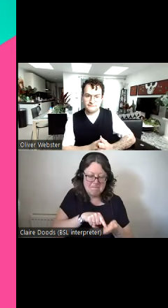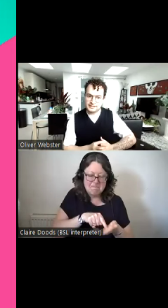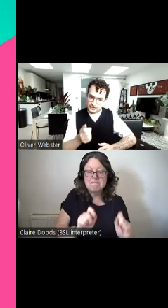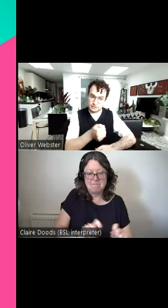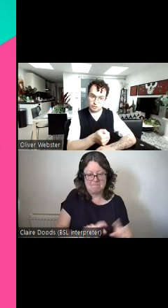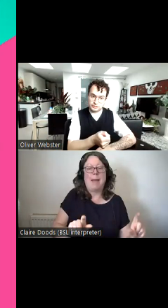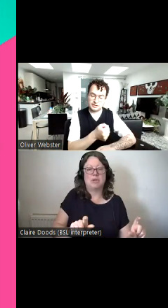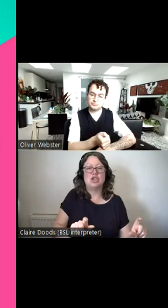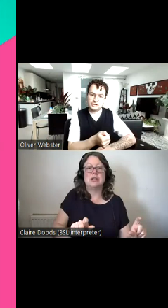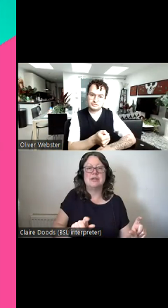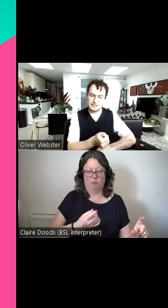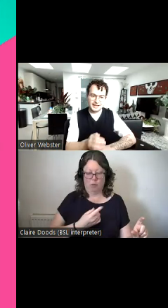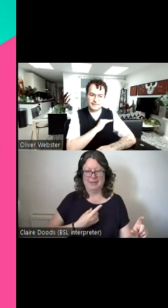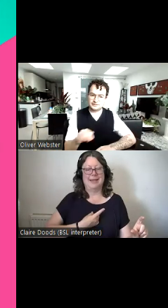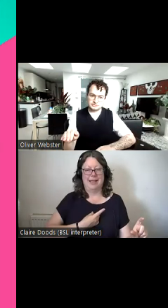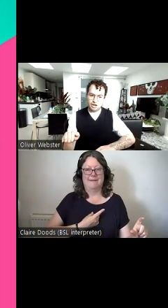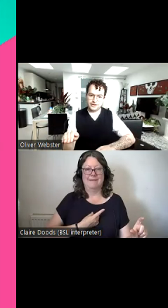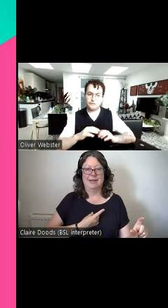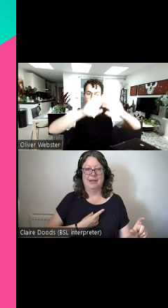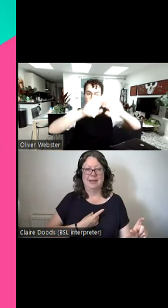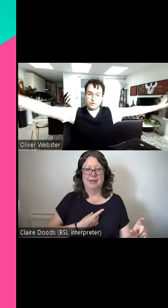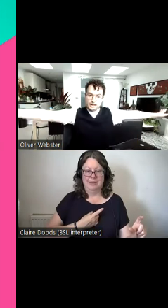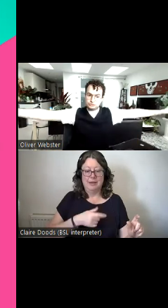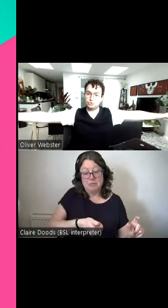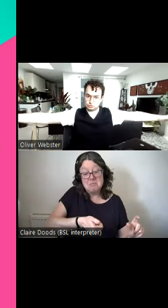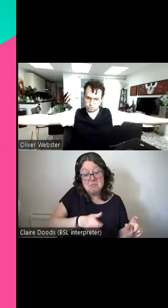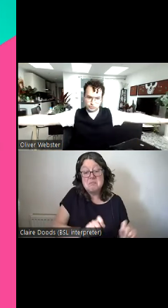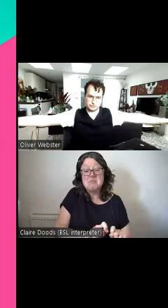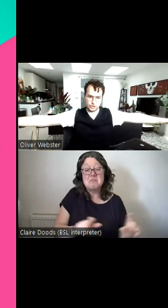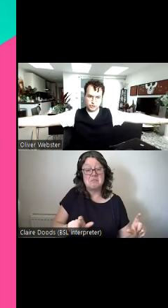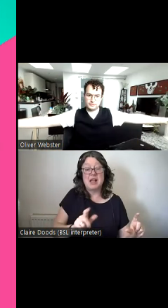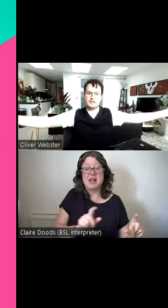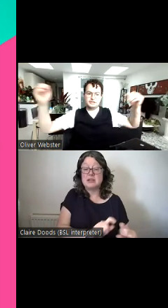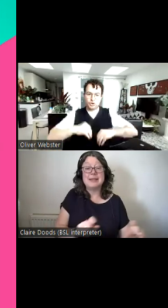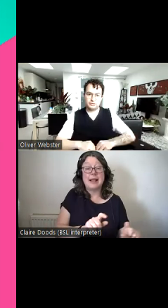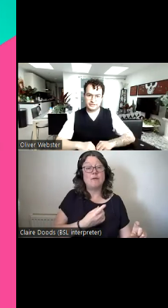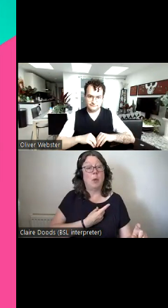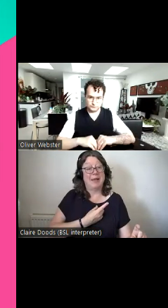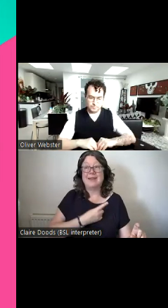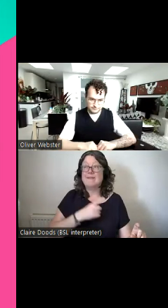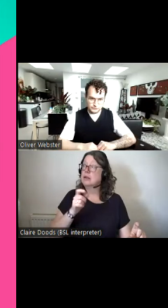and I turn on the subtitles, that doesn't turn it on for anyone else who's also watching the show. It's only for me.